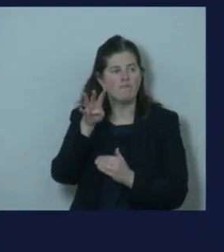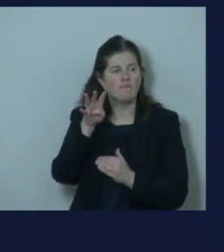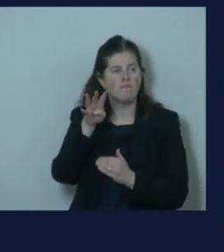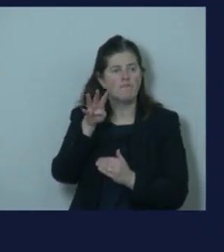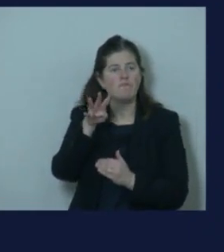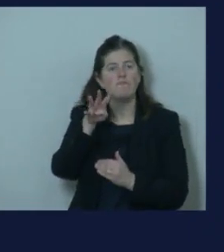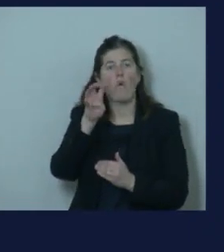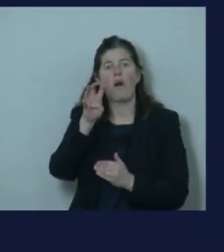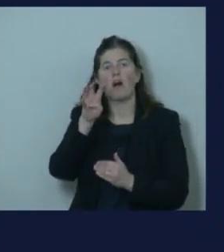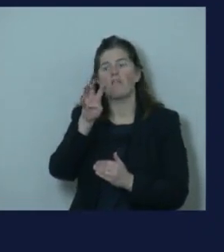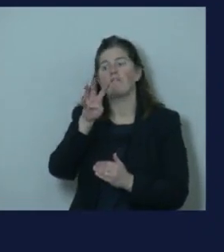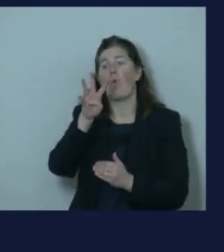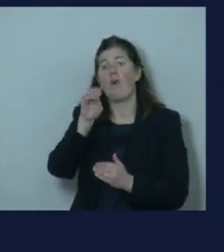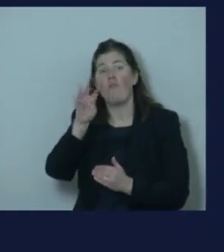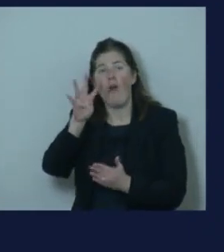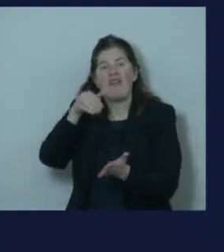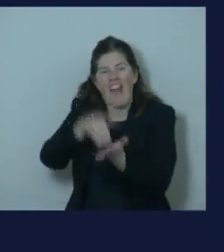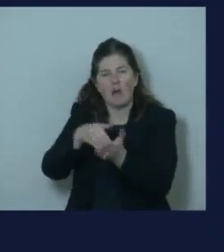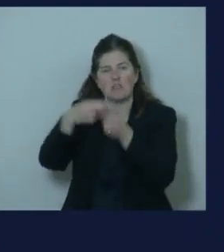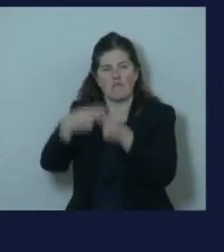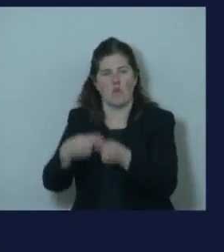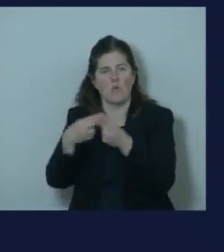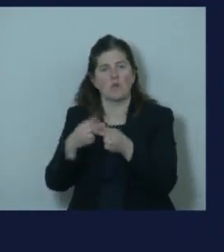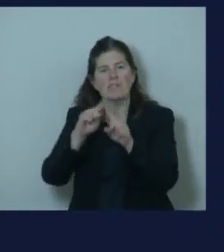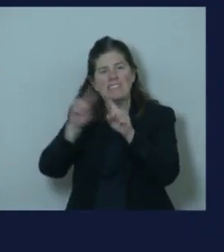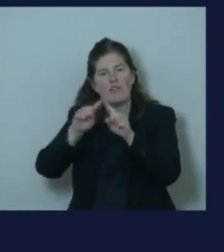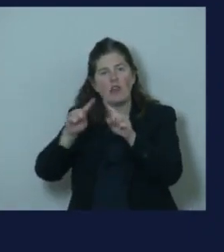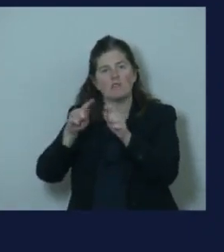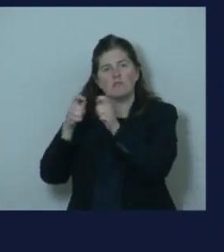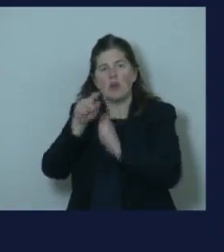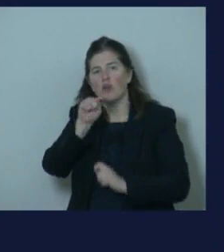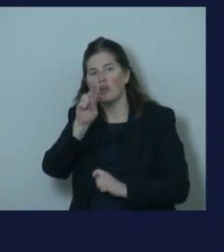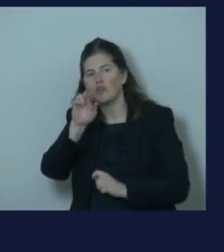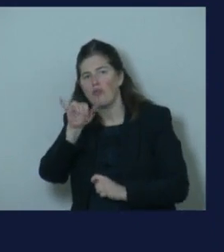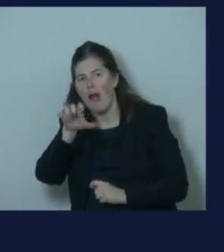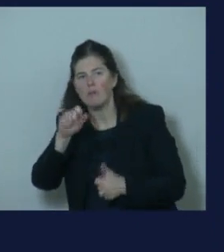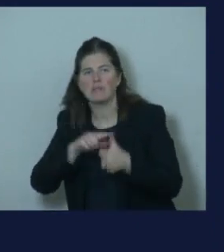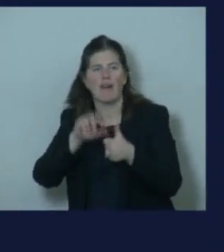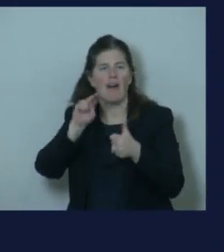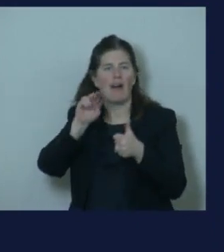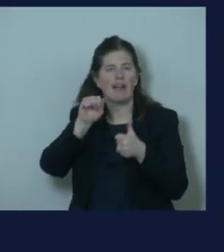HOW ARE -- OUR HEALTH-CARE CARE WORKERS HAVE TO BE PROTECTED.